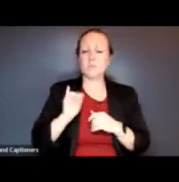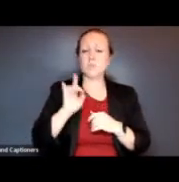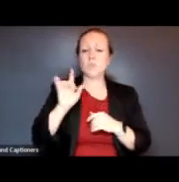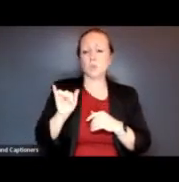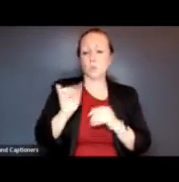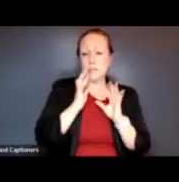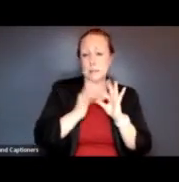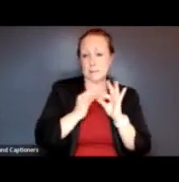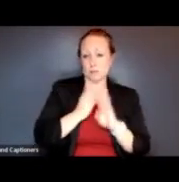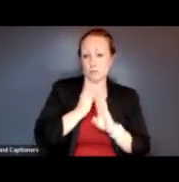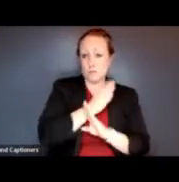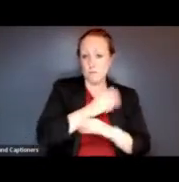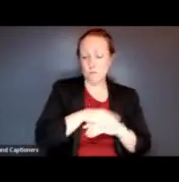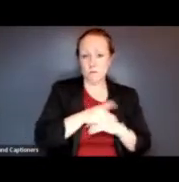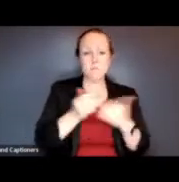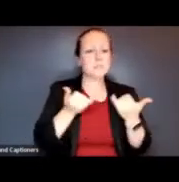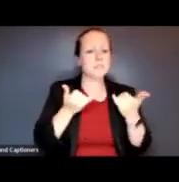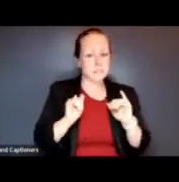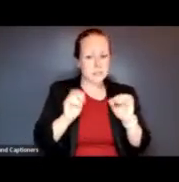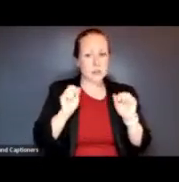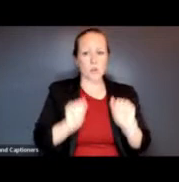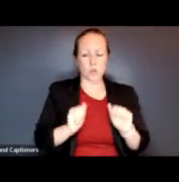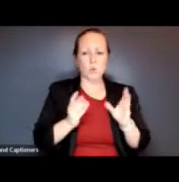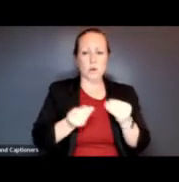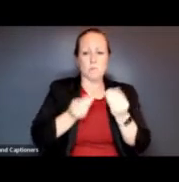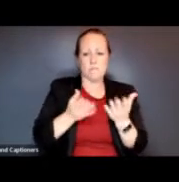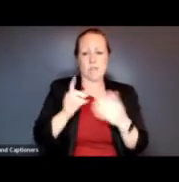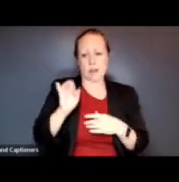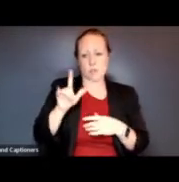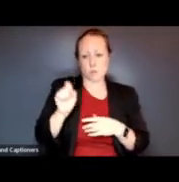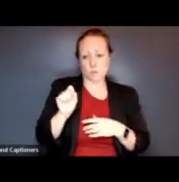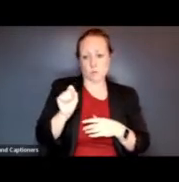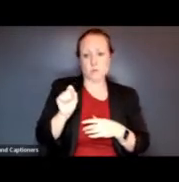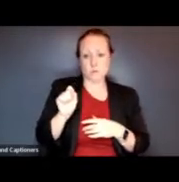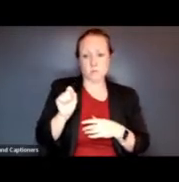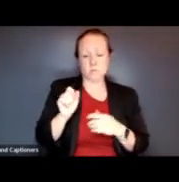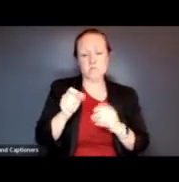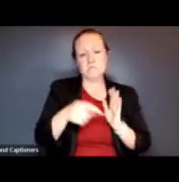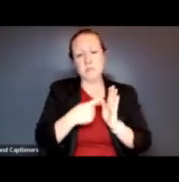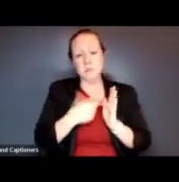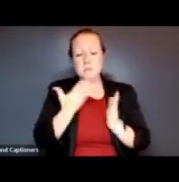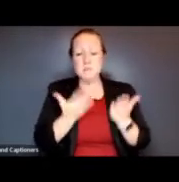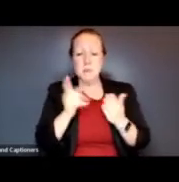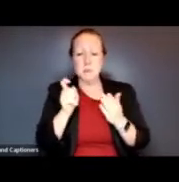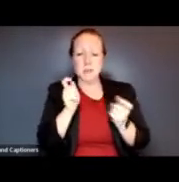you can still serve people with a lot of the tools that you have, sometimes it just may be a little bit of tweaking, you know, for some successful